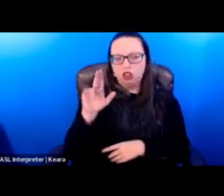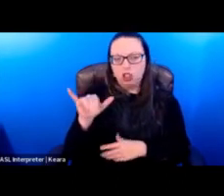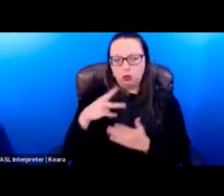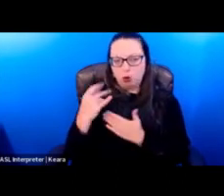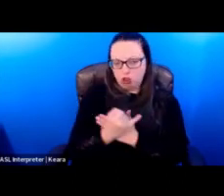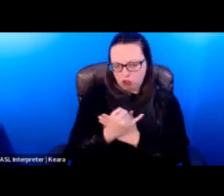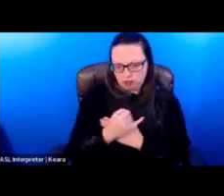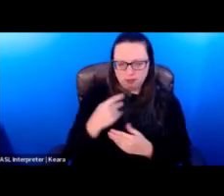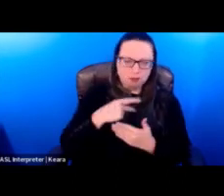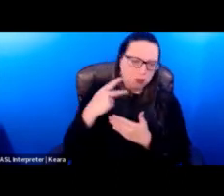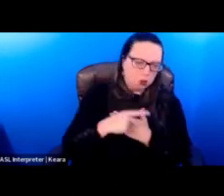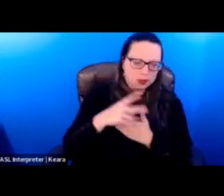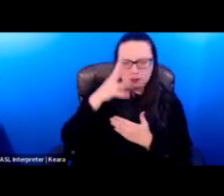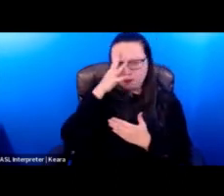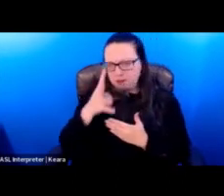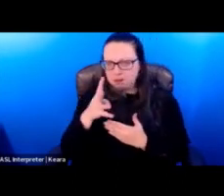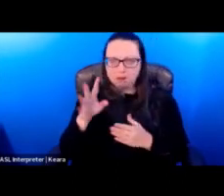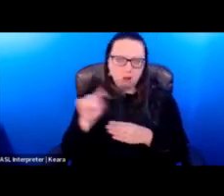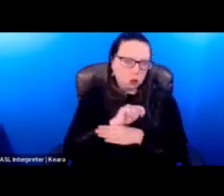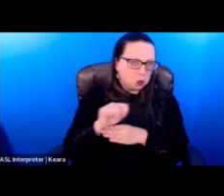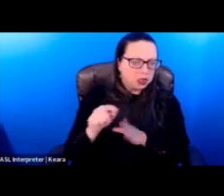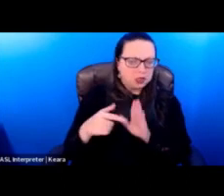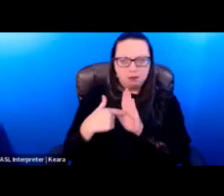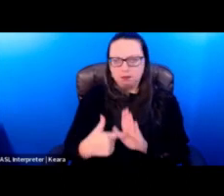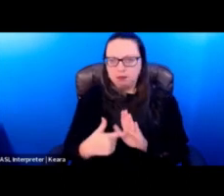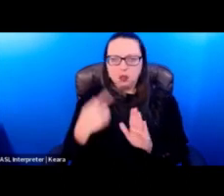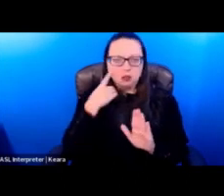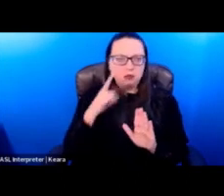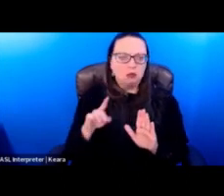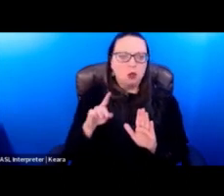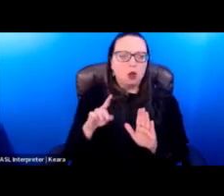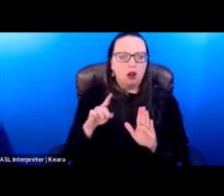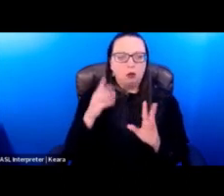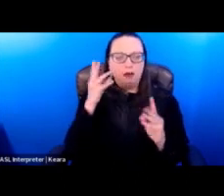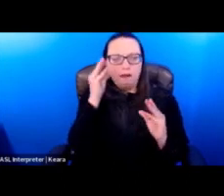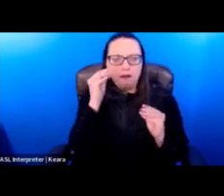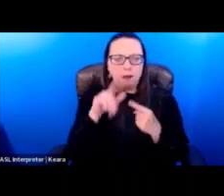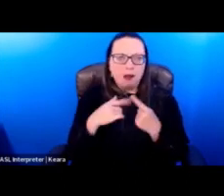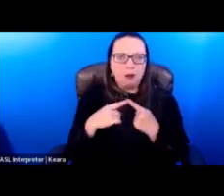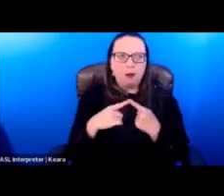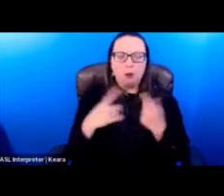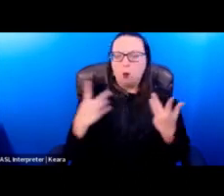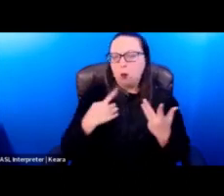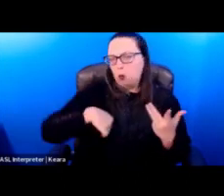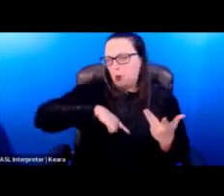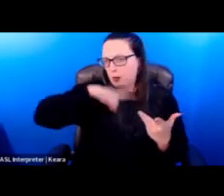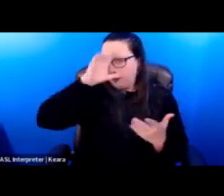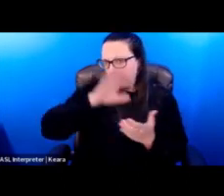innovations and training and demonstrations. And we think ahead in terms of what we believe is needed in the field